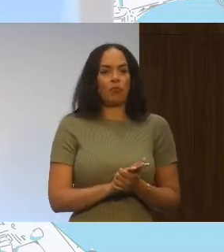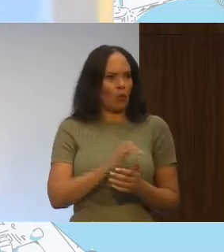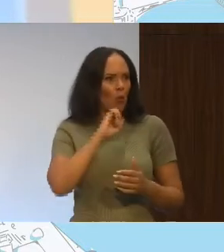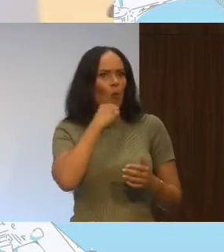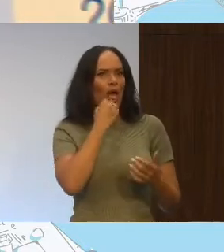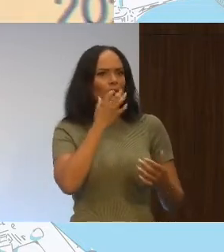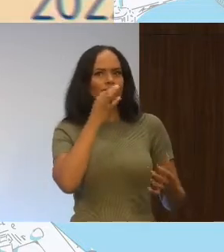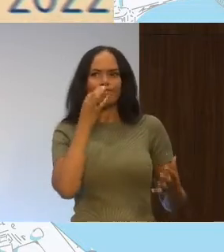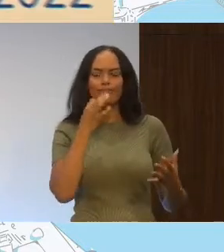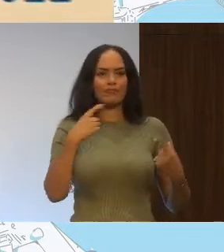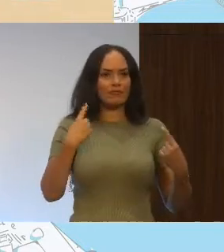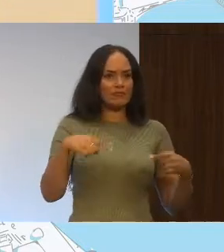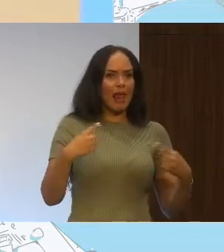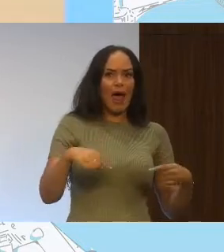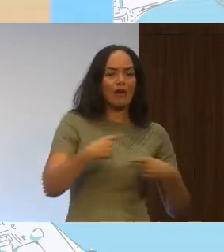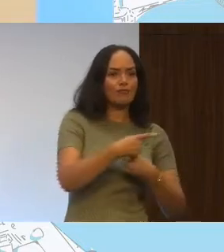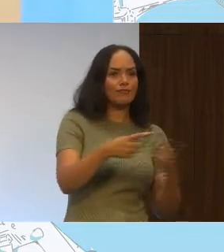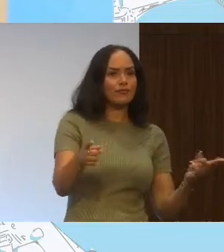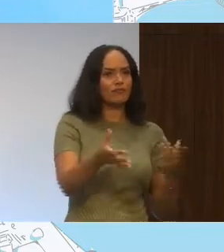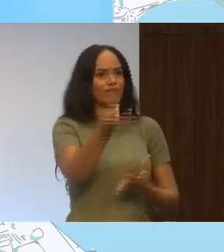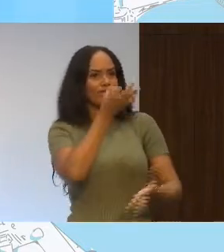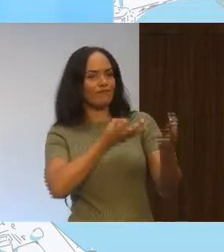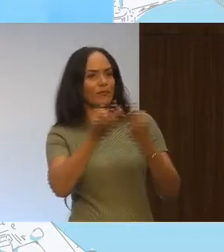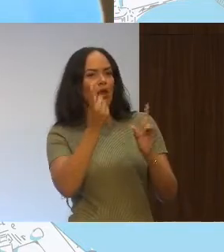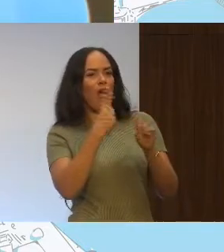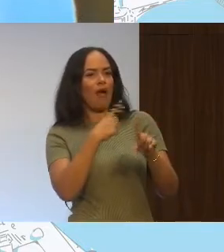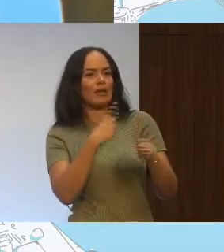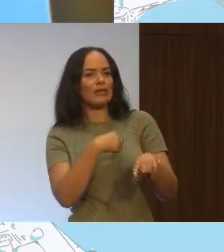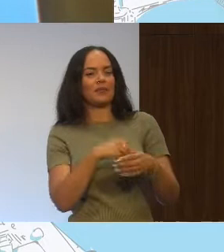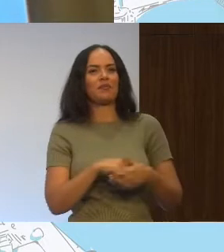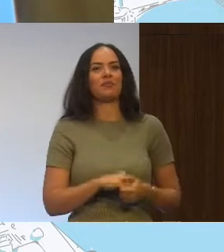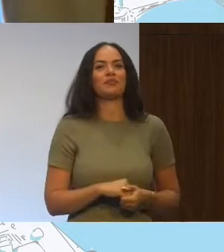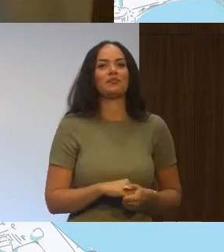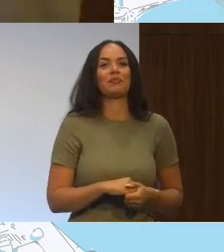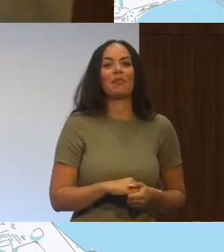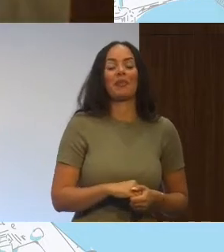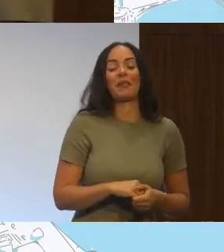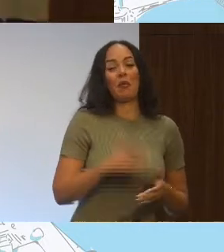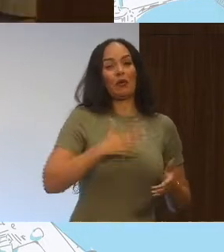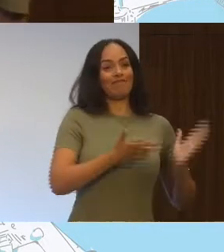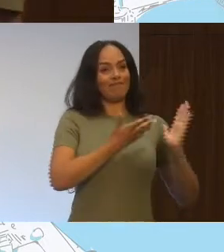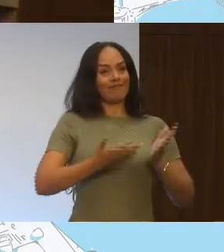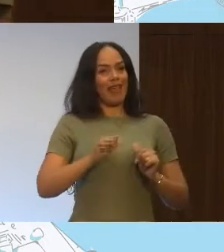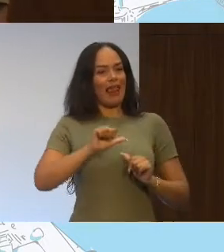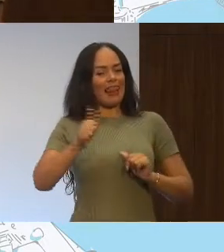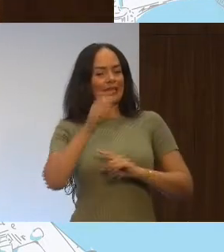We'll just invited her next speaker. First, Nazia Karsan, if you'd like to come up and then we'll hold Q&A to the end.